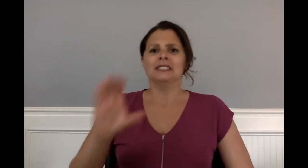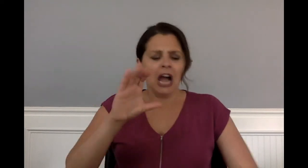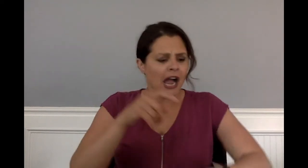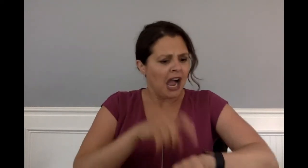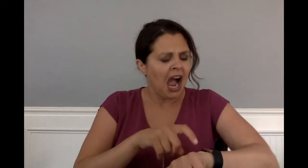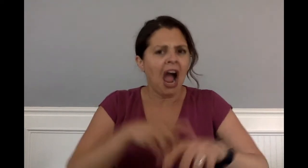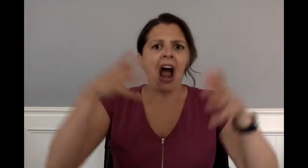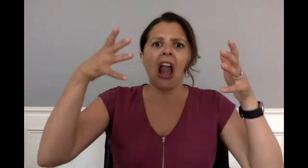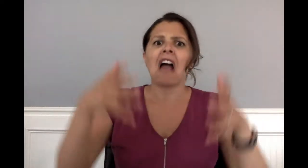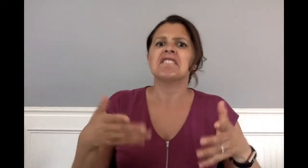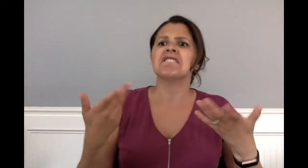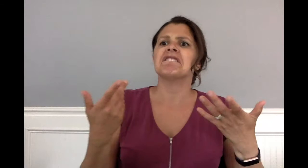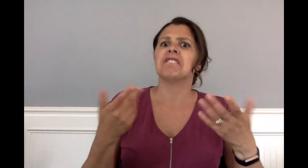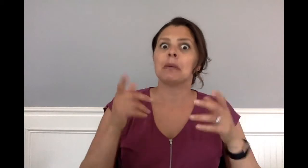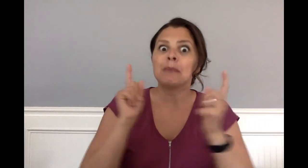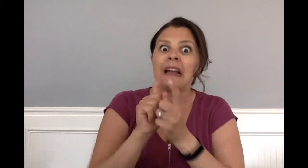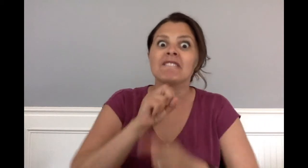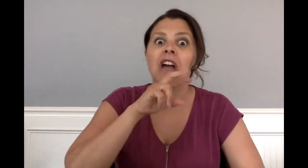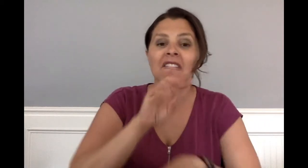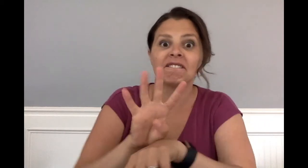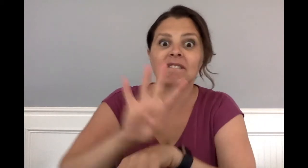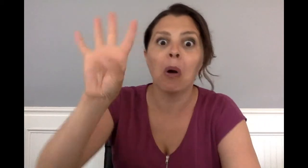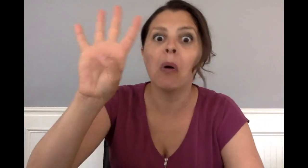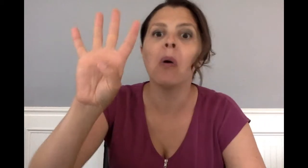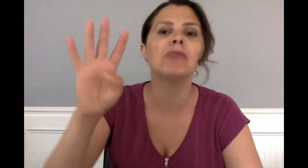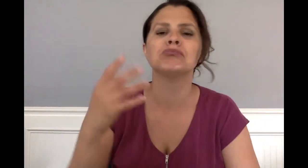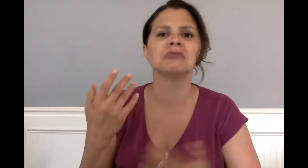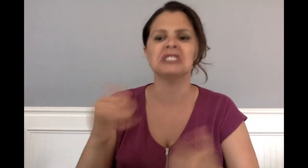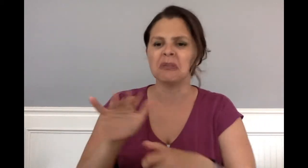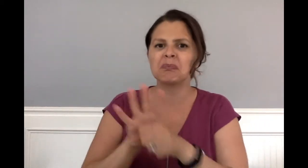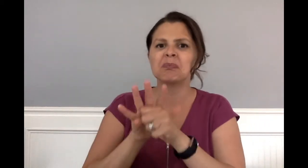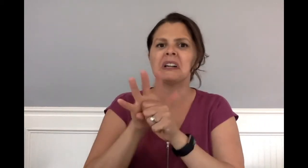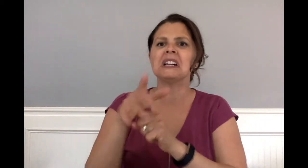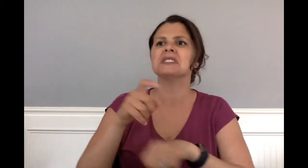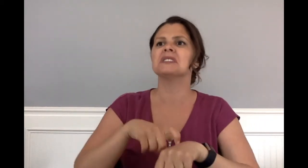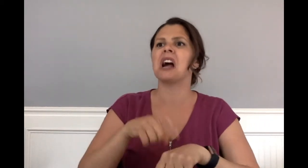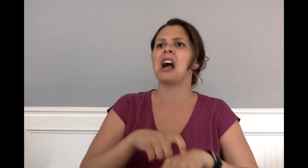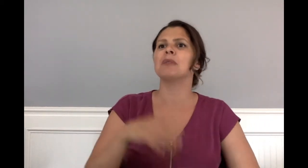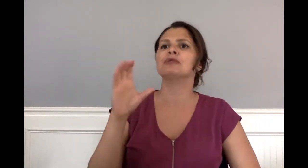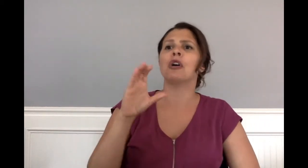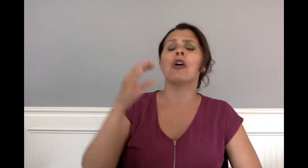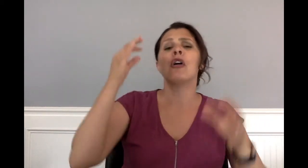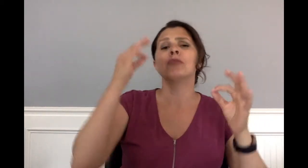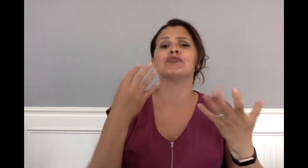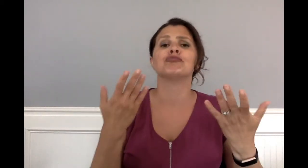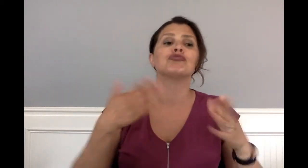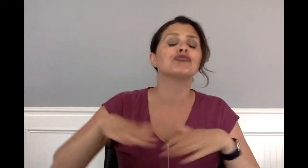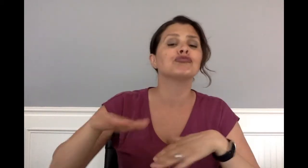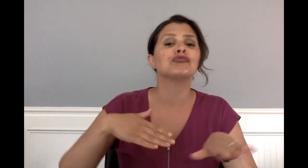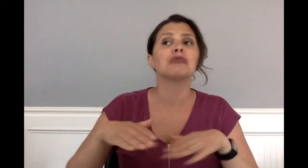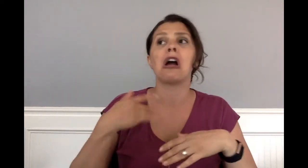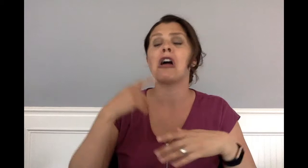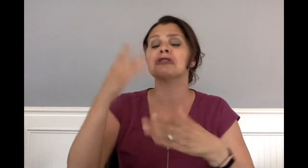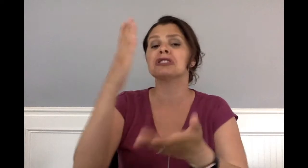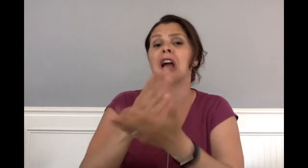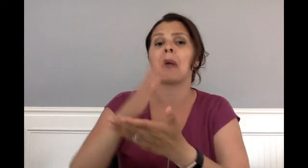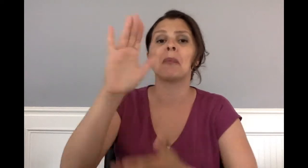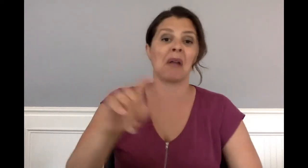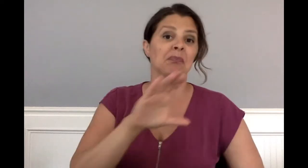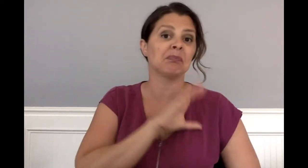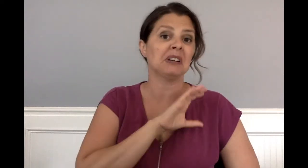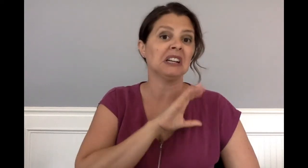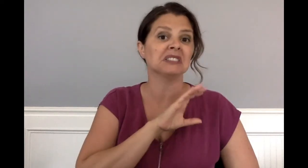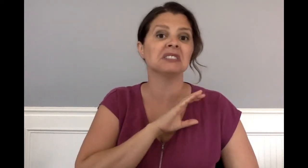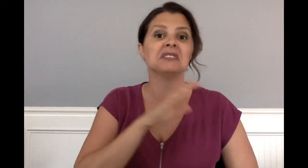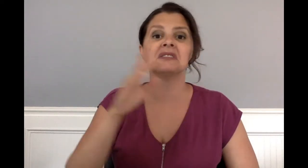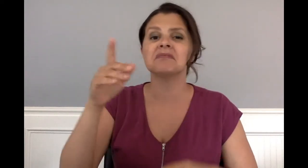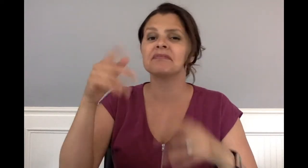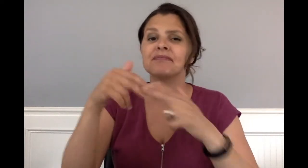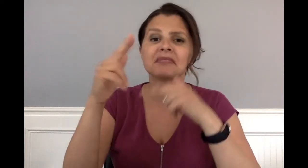Charlie had time before he had to meet Frog. He decided to stop at the police station and